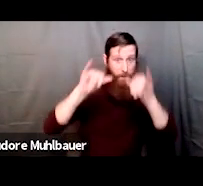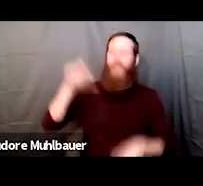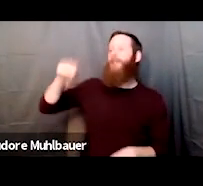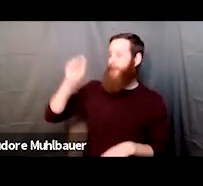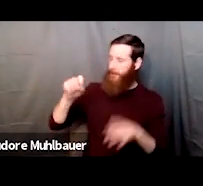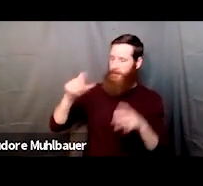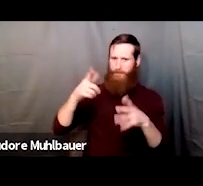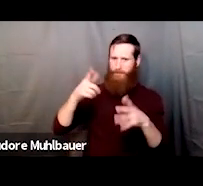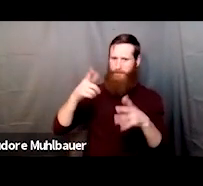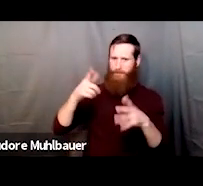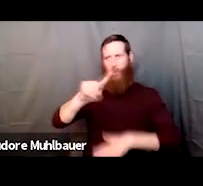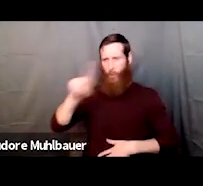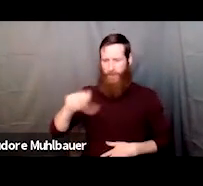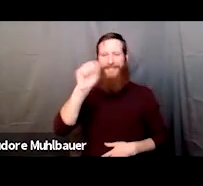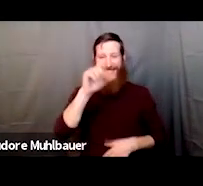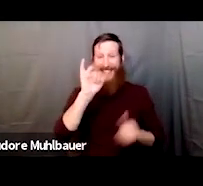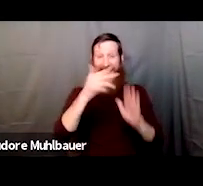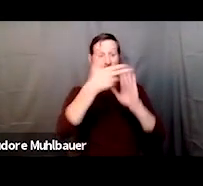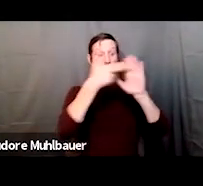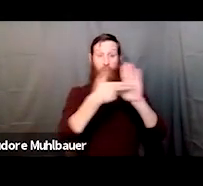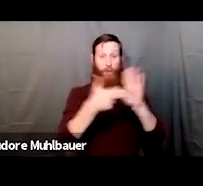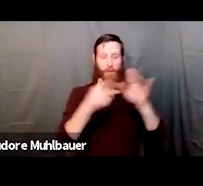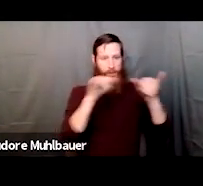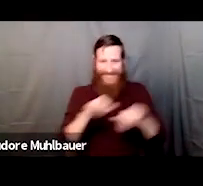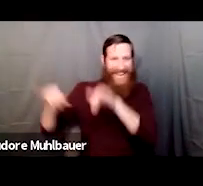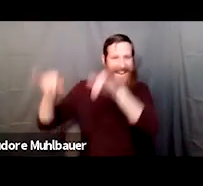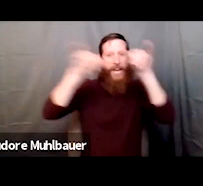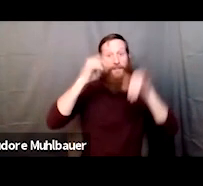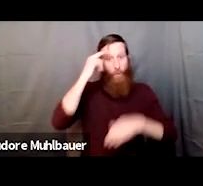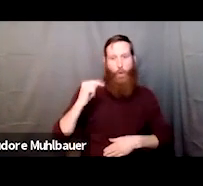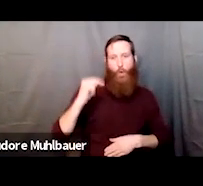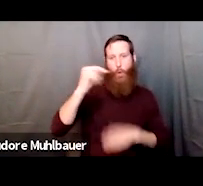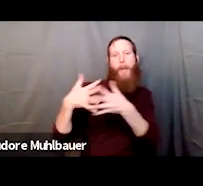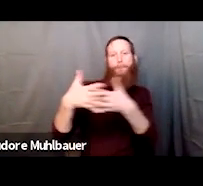Answer: yes, they are it is standardized for the entire North American area so you will find the same